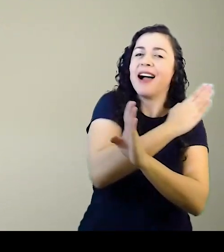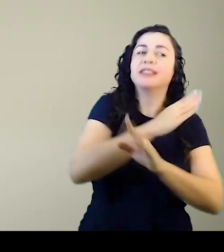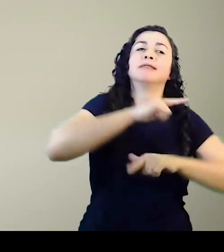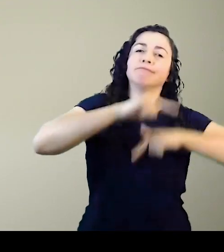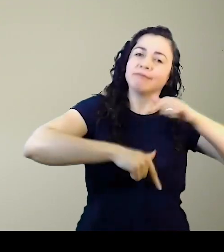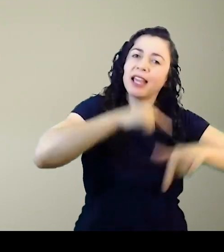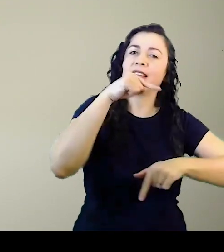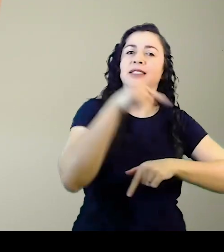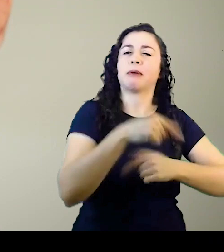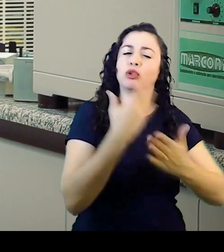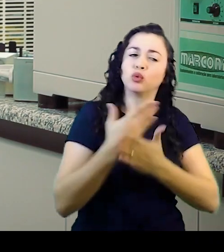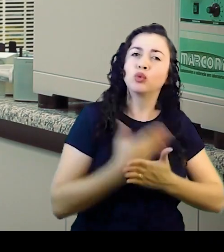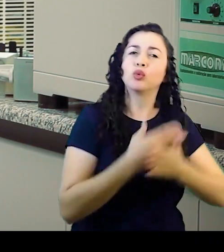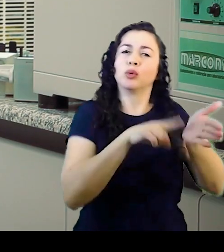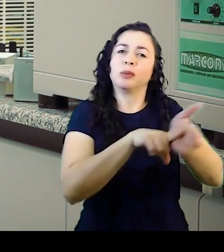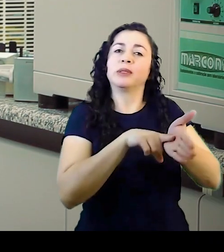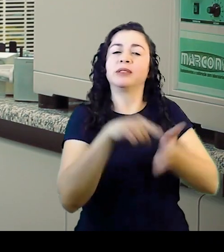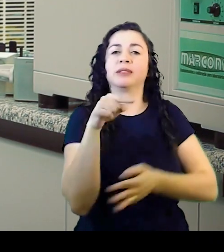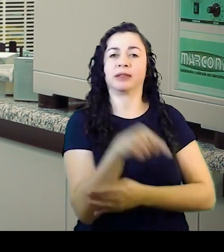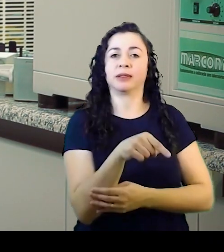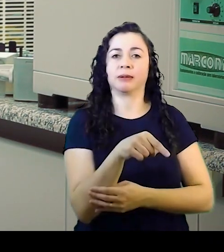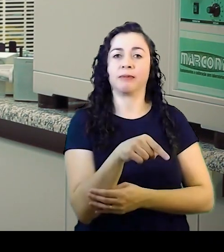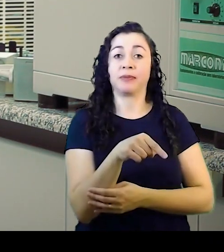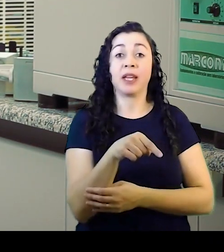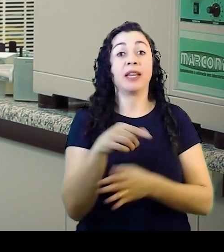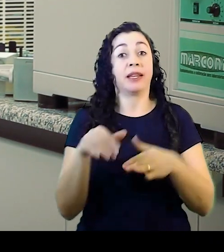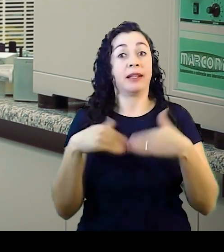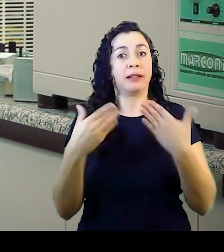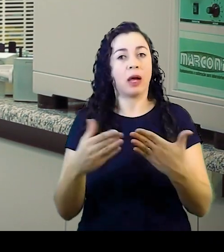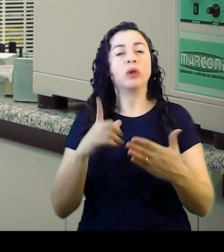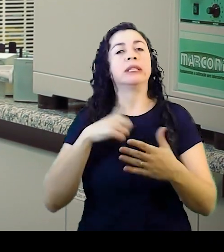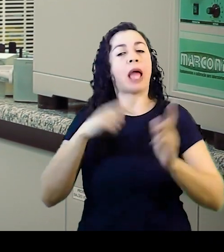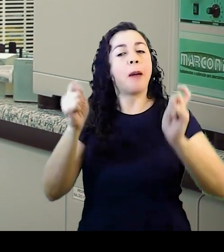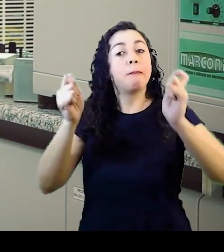So there is a potential for technique application,